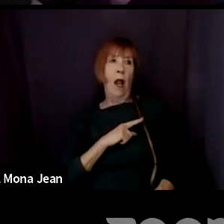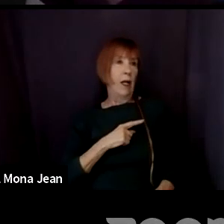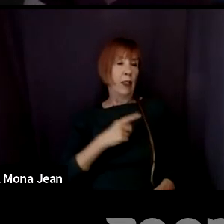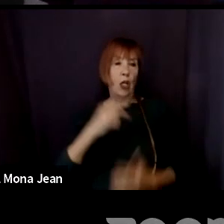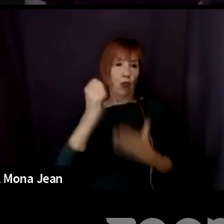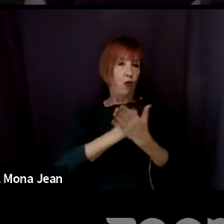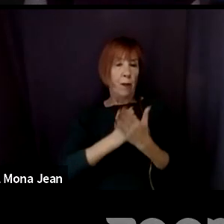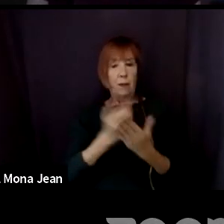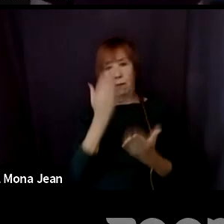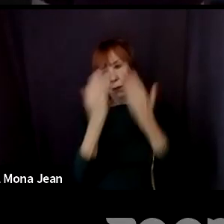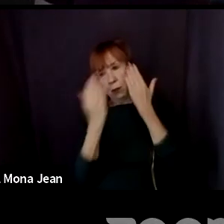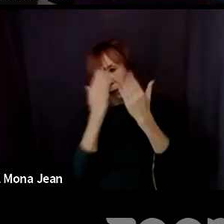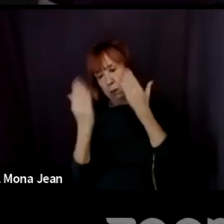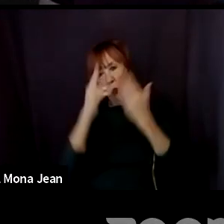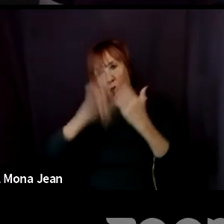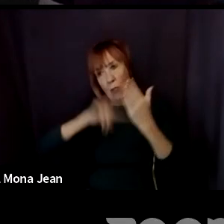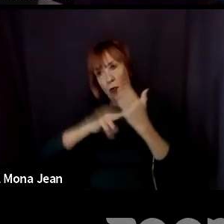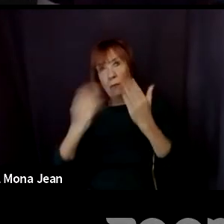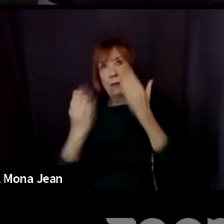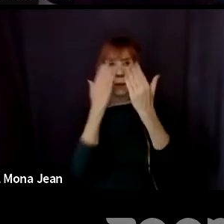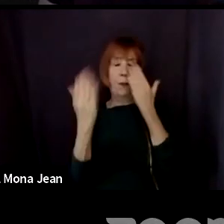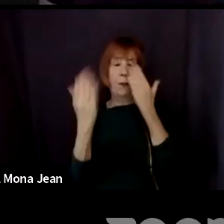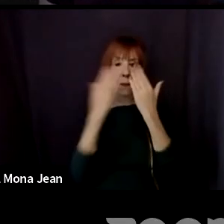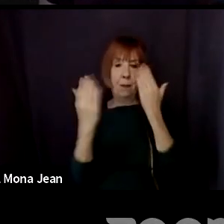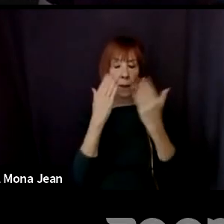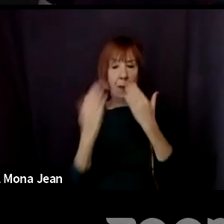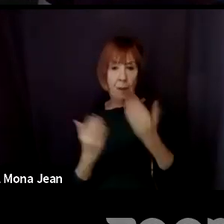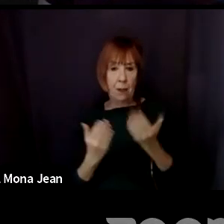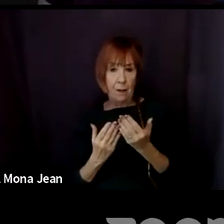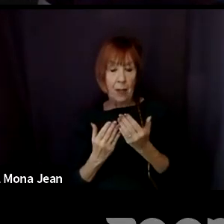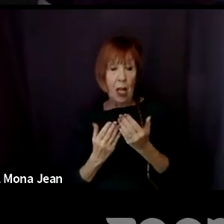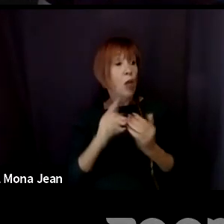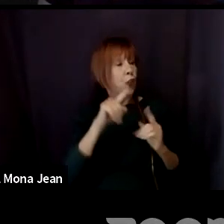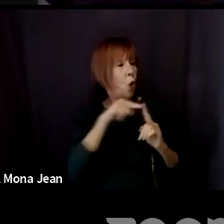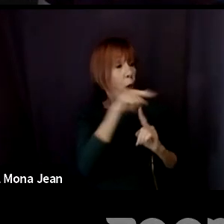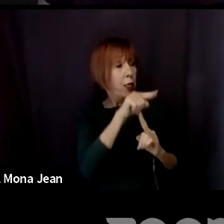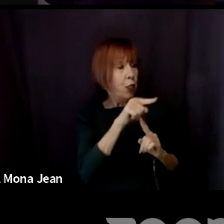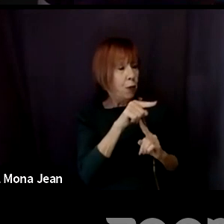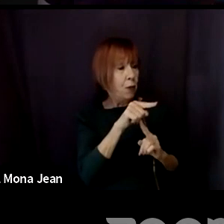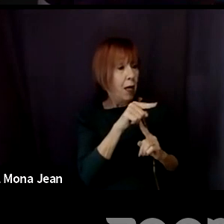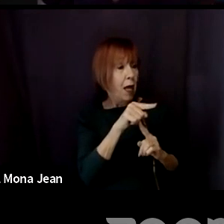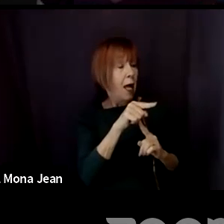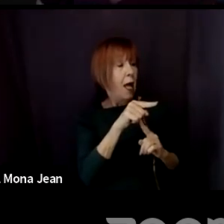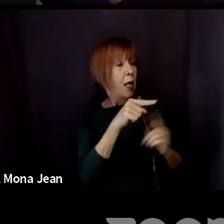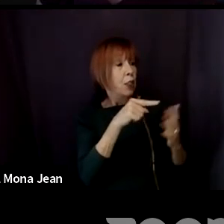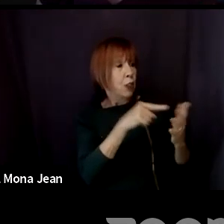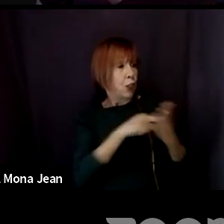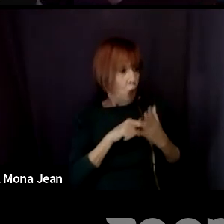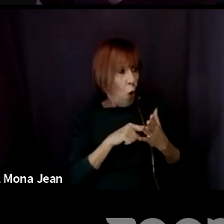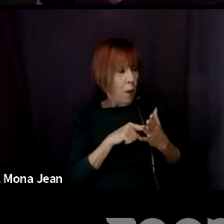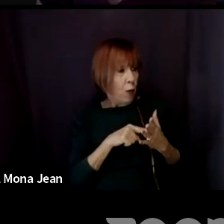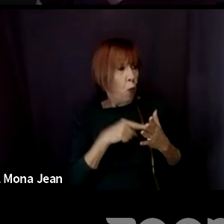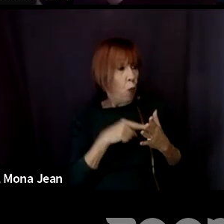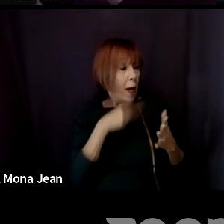you've already given away to me that you haven't been following the rules. When you send all the writing